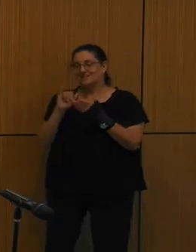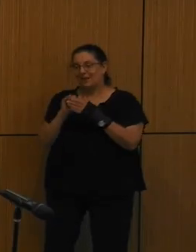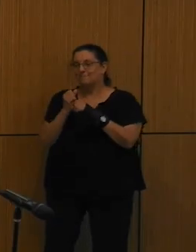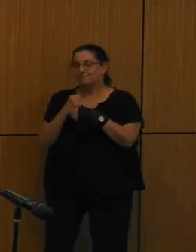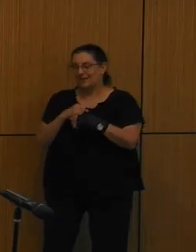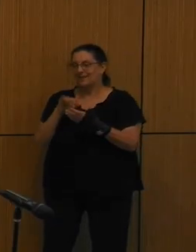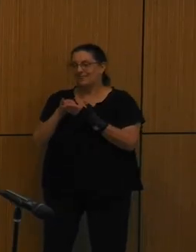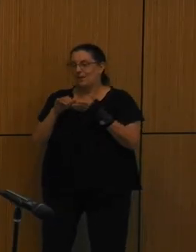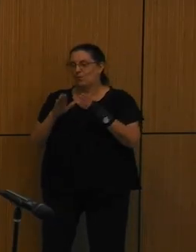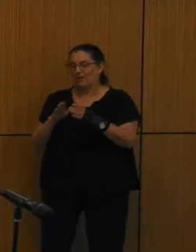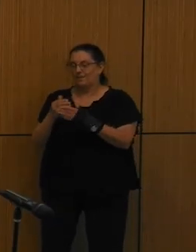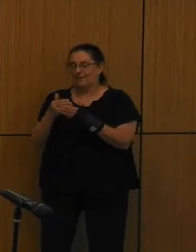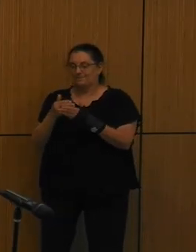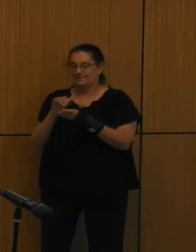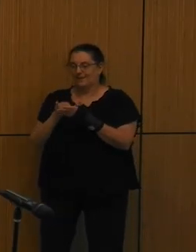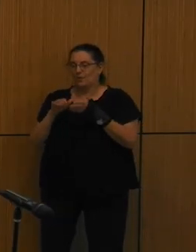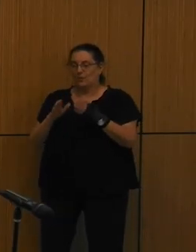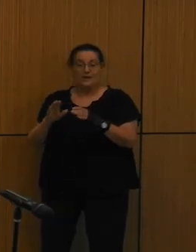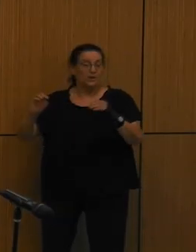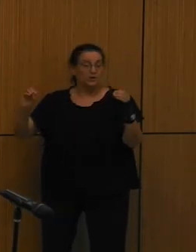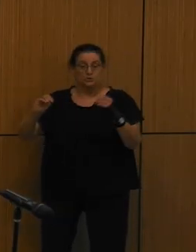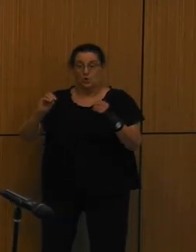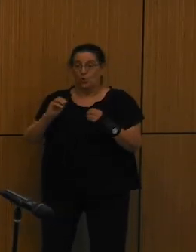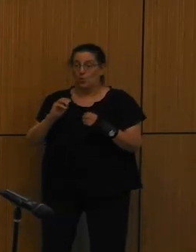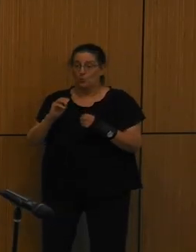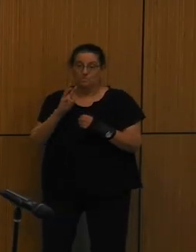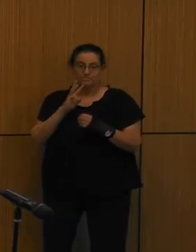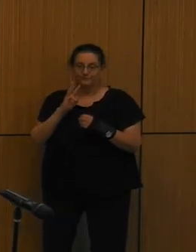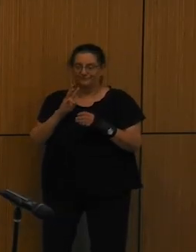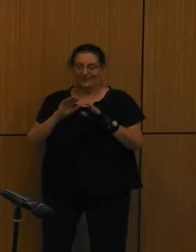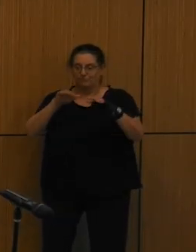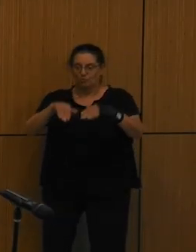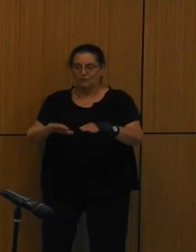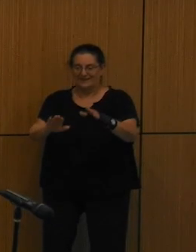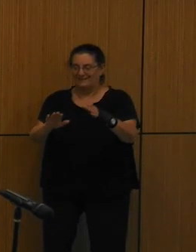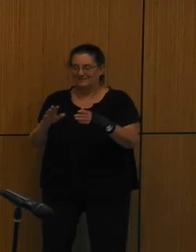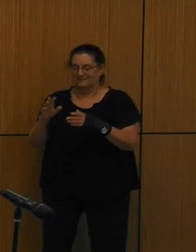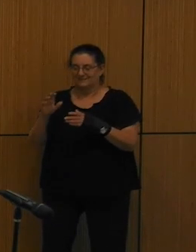And no marine species to an external yolk sac on their posterior end like this.